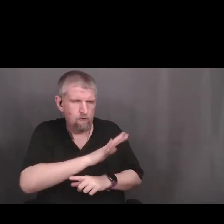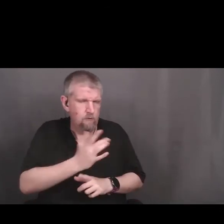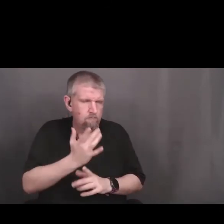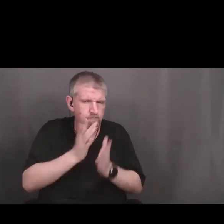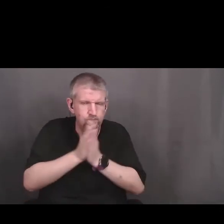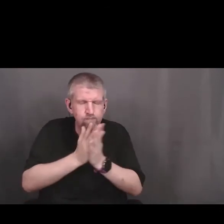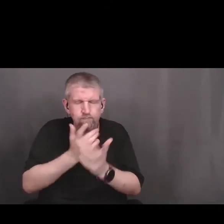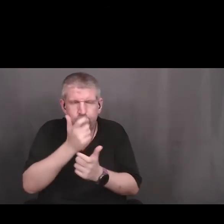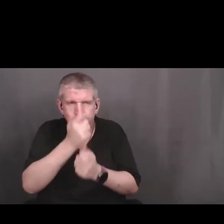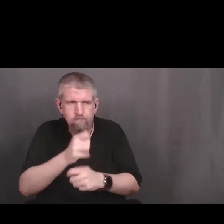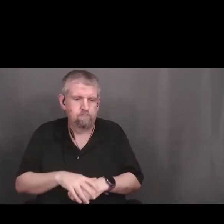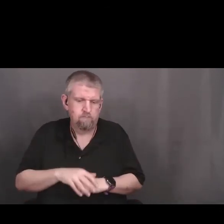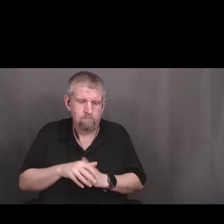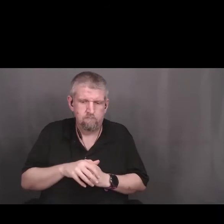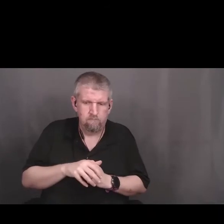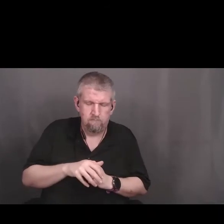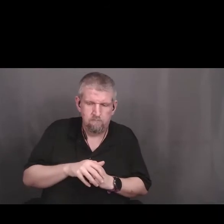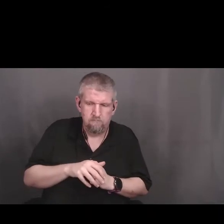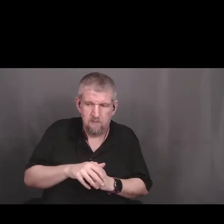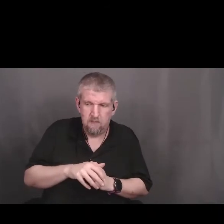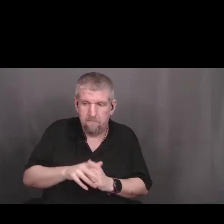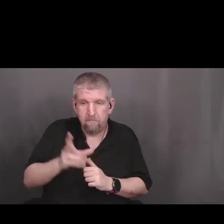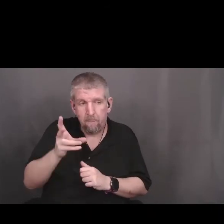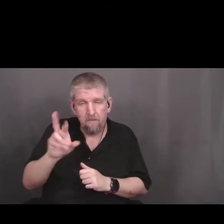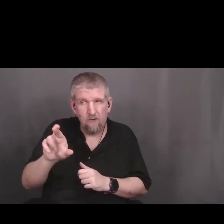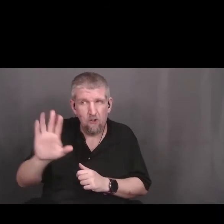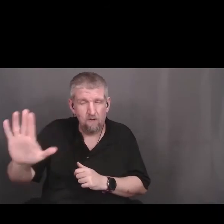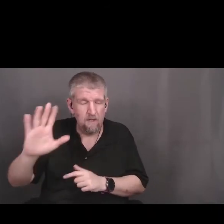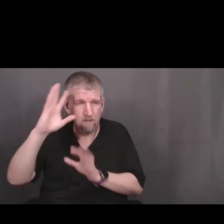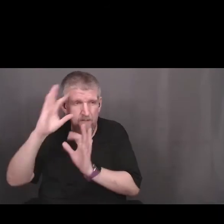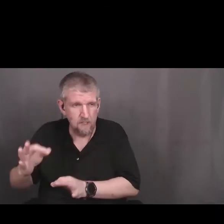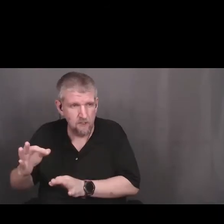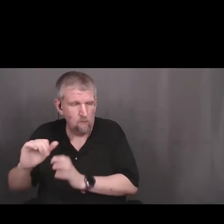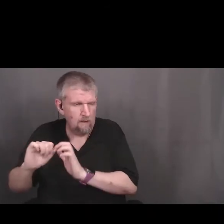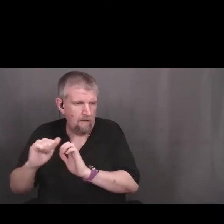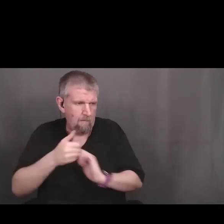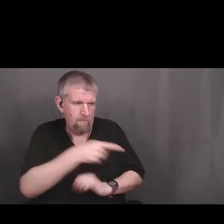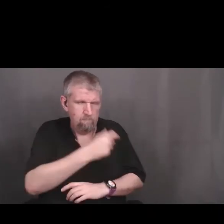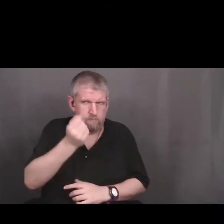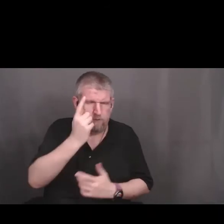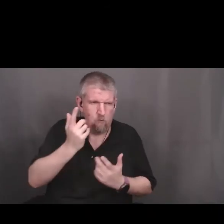addressing vocational rehab/employment network decisions. We can also assist with transition services